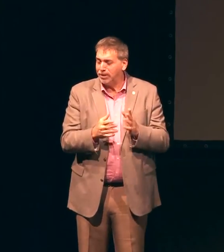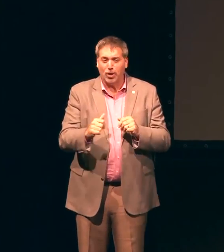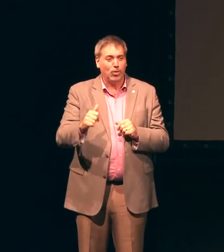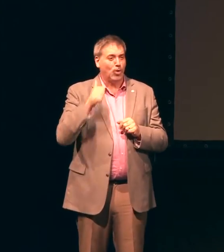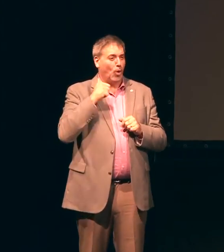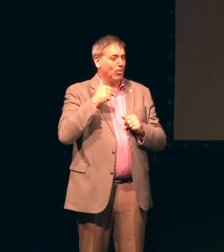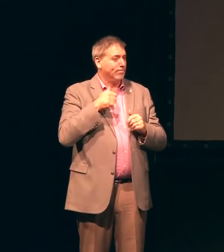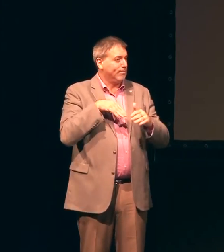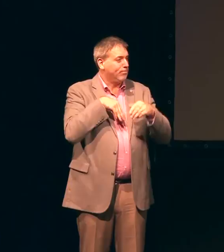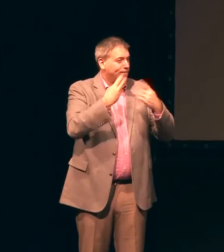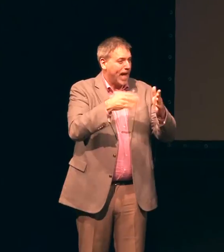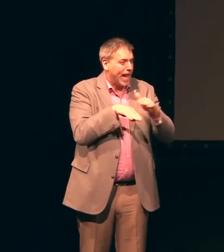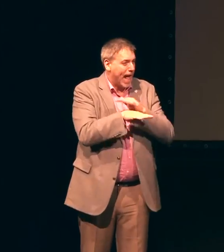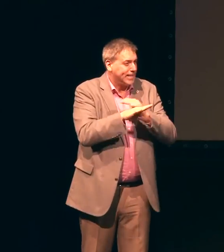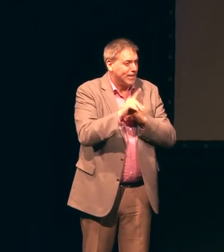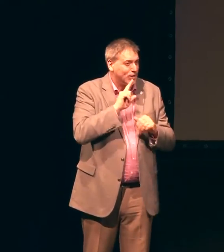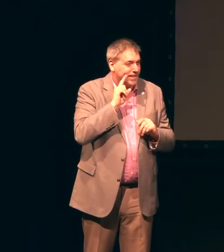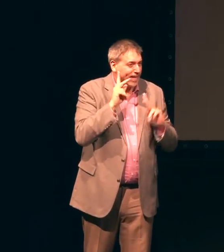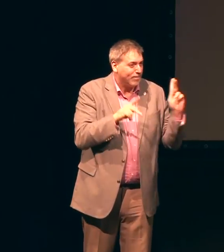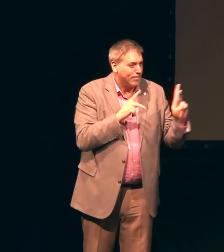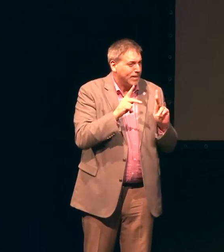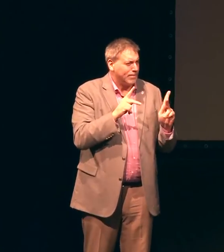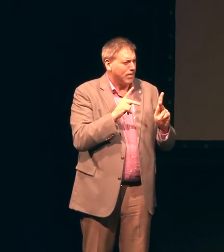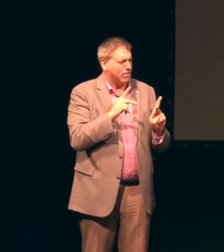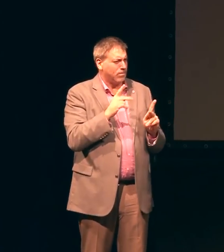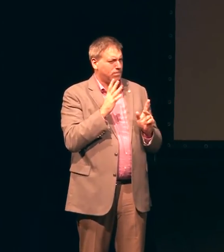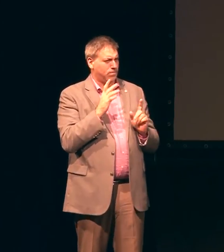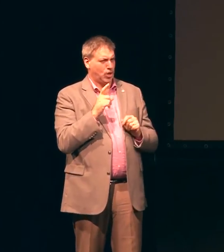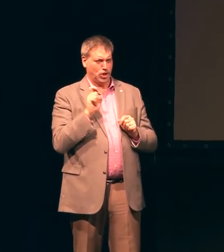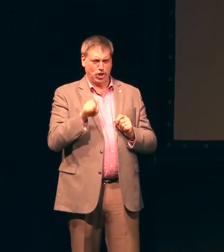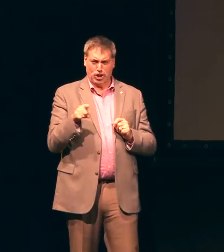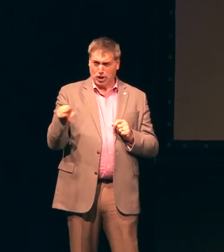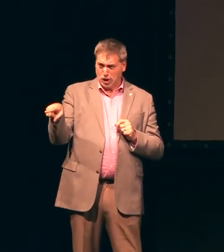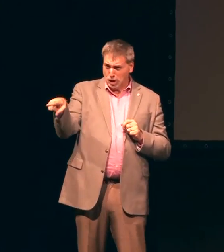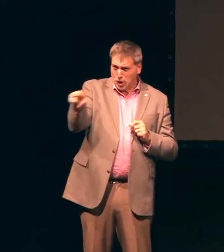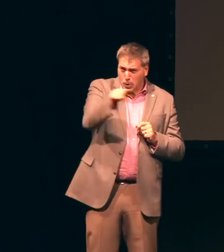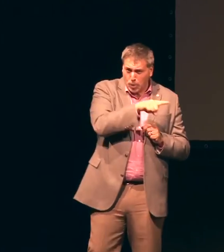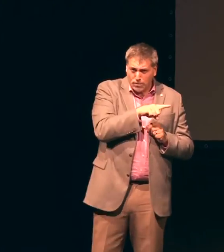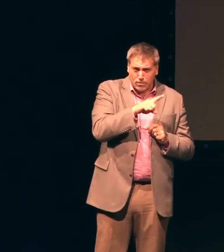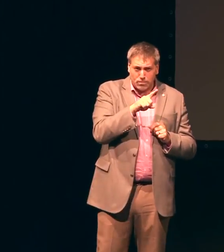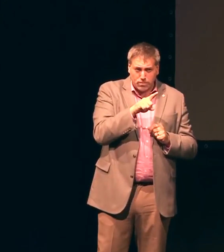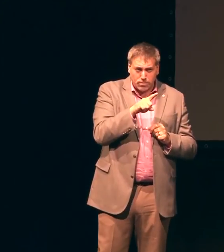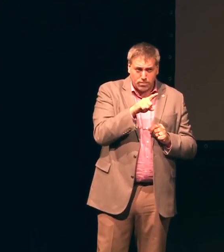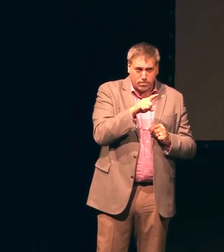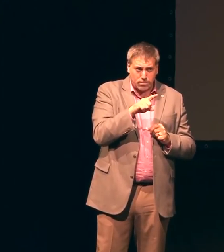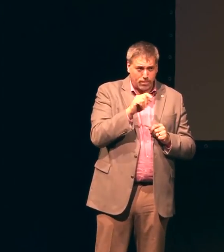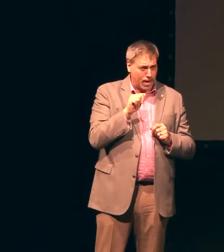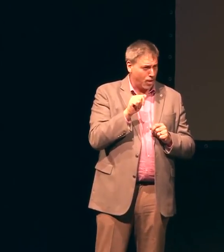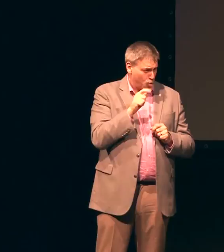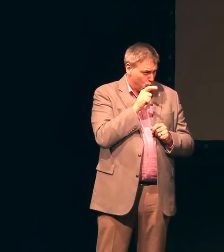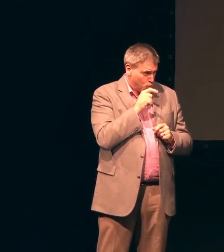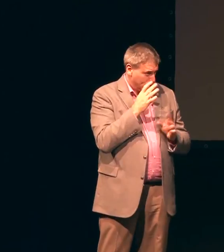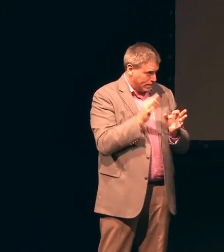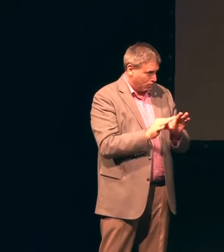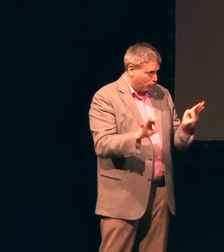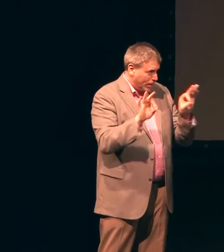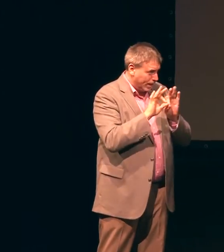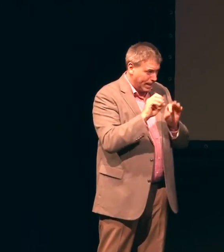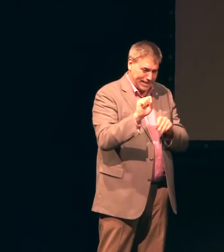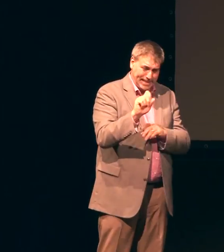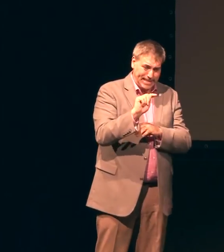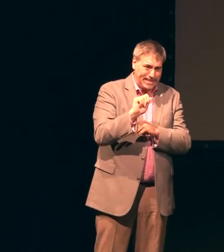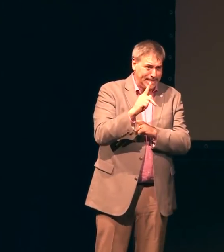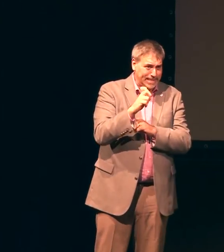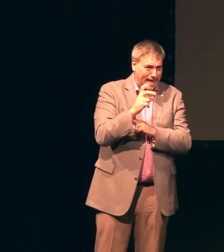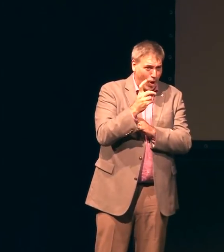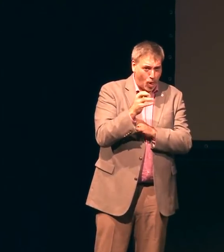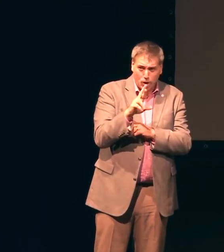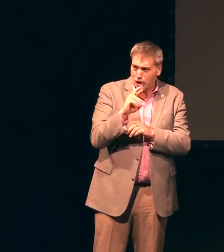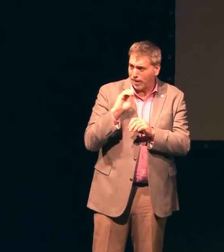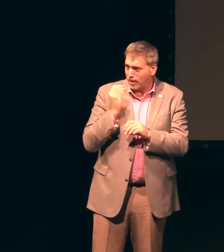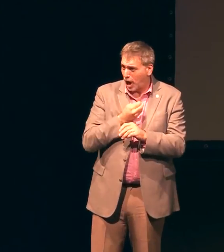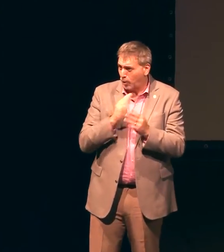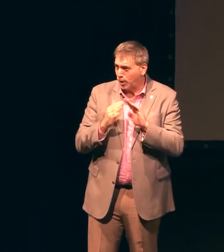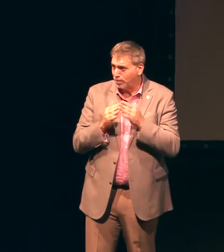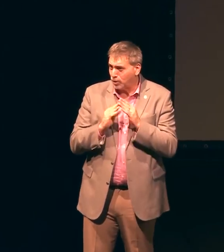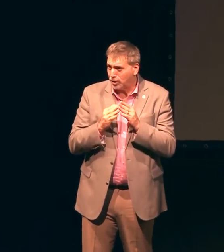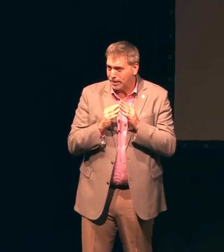provide interpreters. Who won't provide access to Deaf people. So, you the stake holders